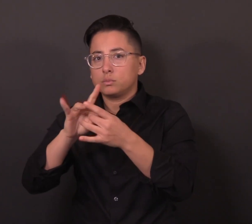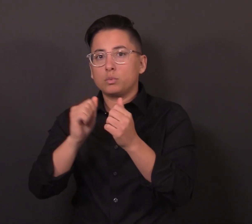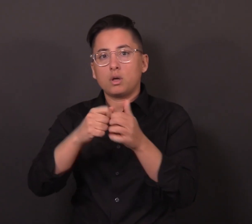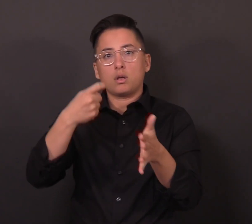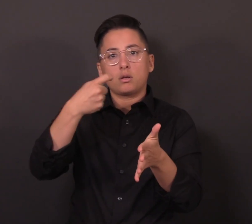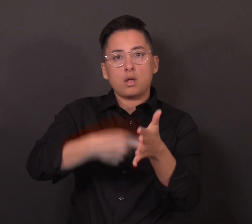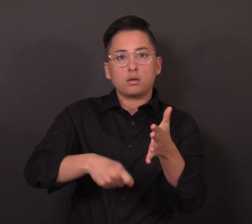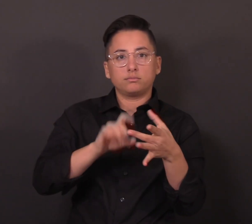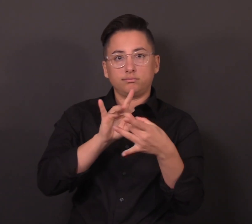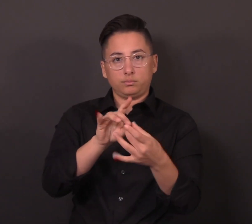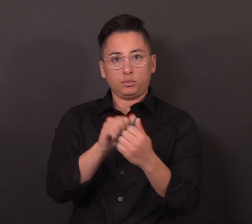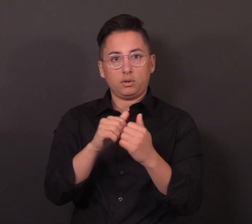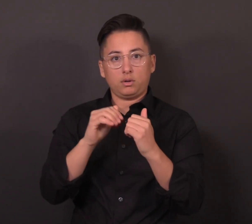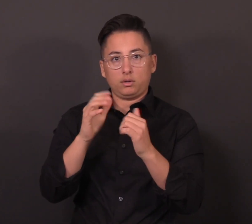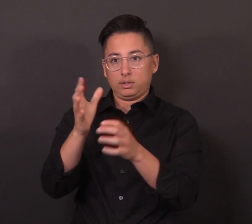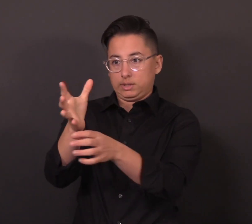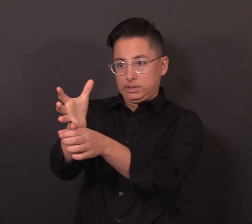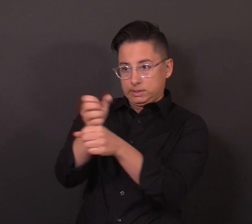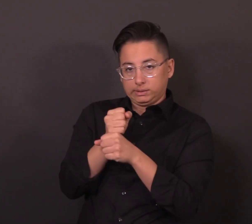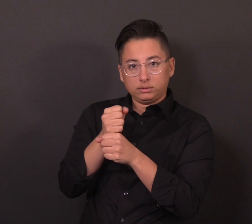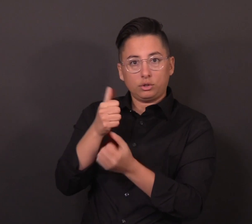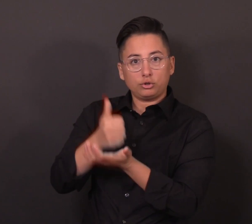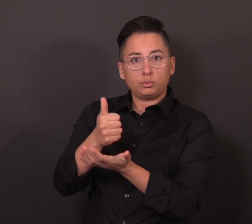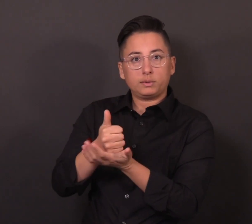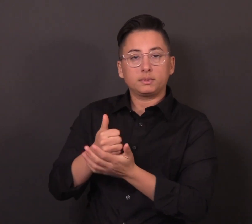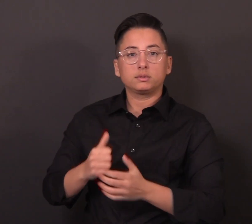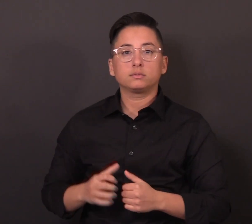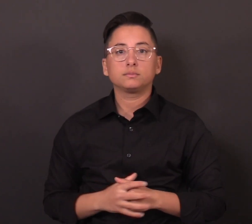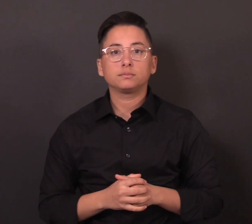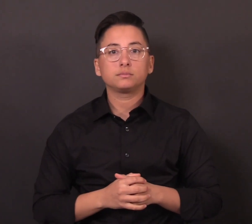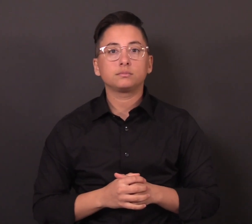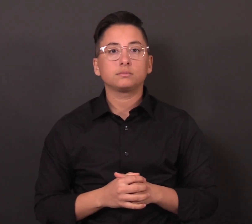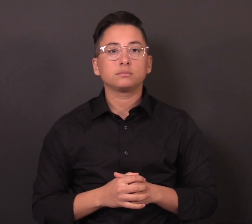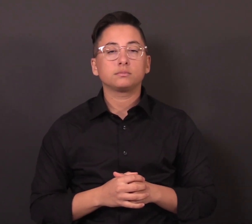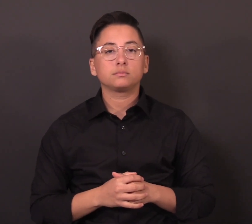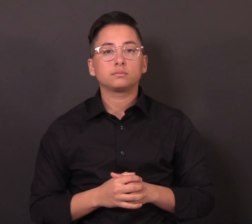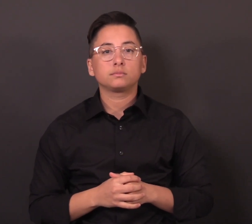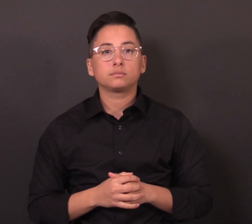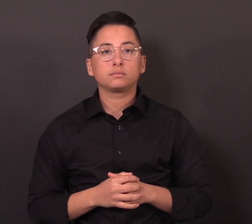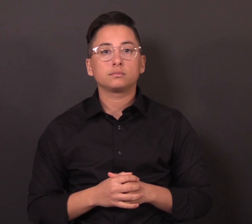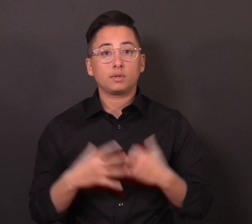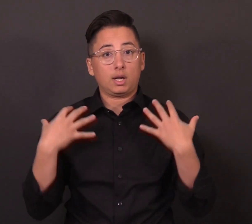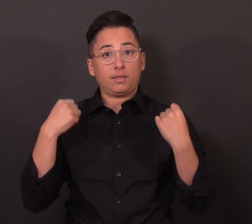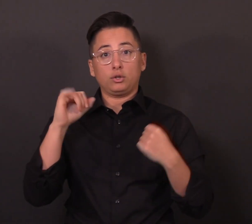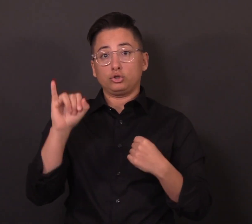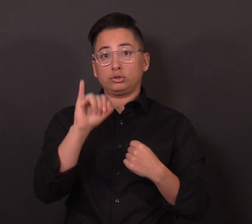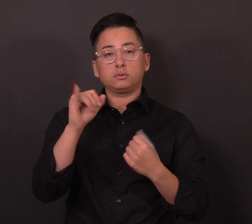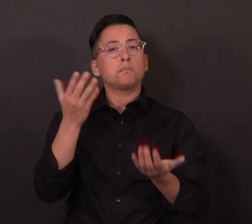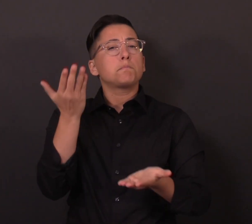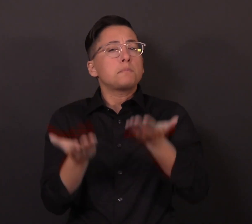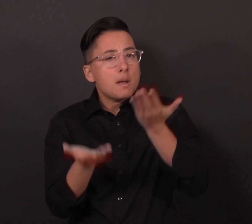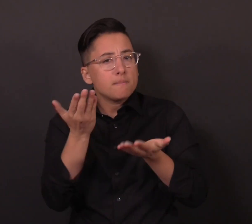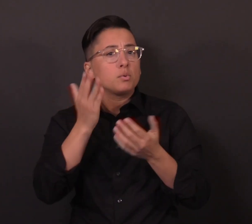Health insurance may cover most of these costs. Patients who do not have insurance may be able